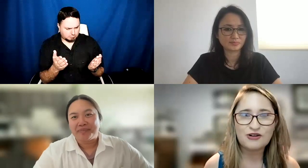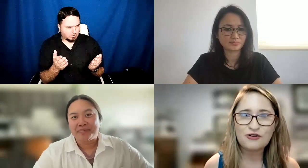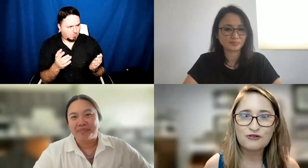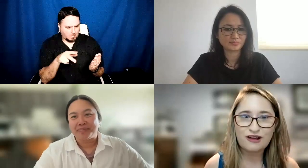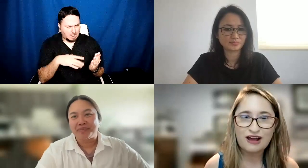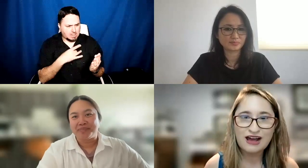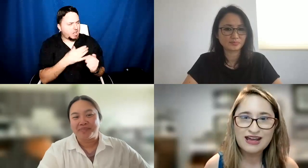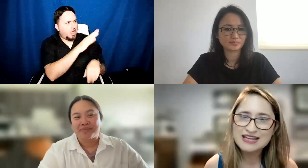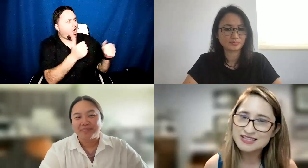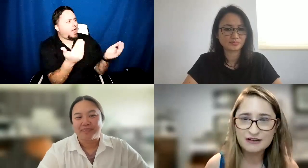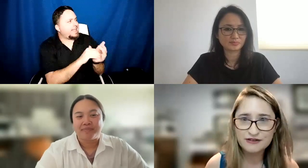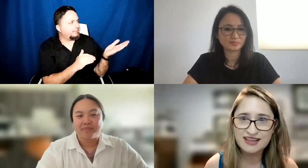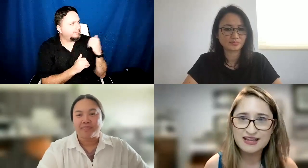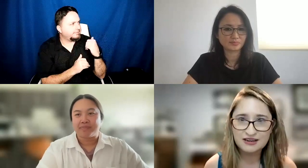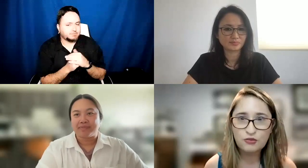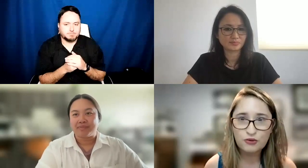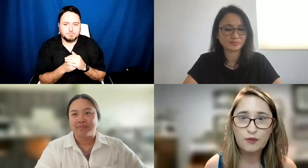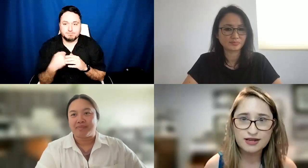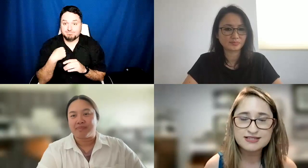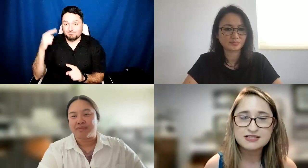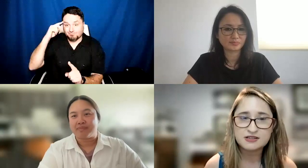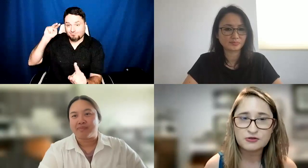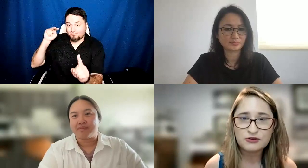And so I had to kind of rethink what I wanted to do.